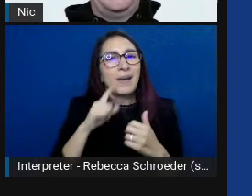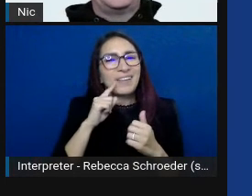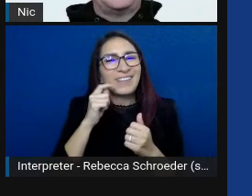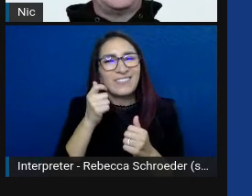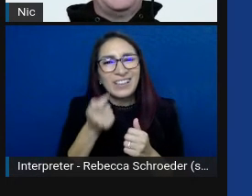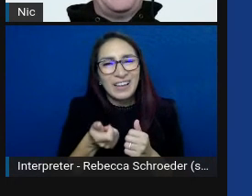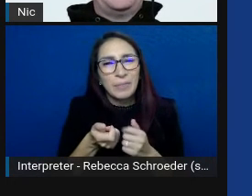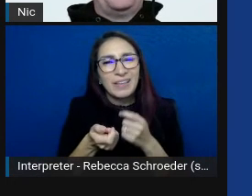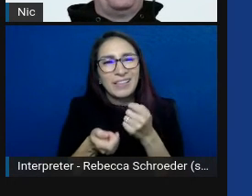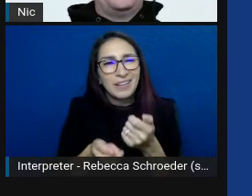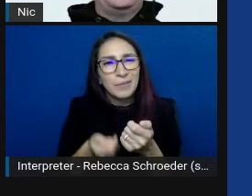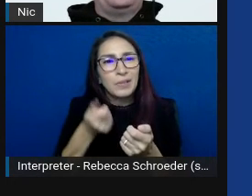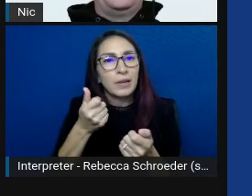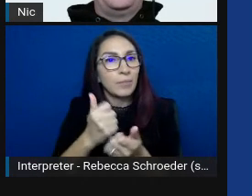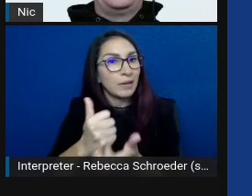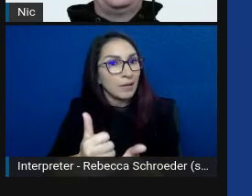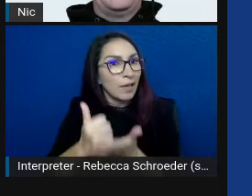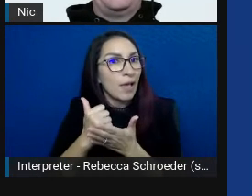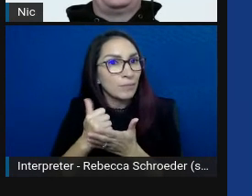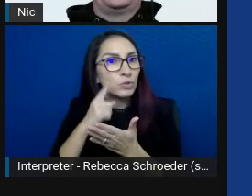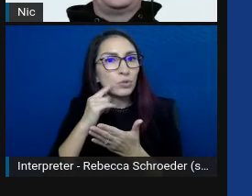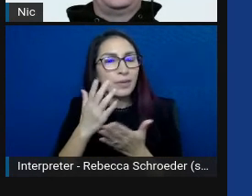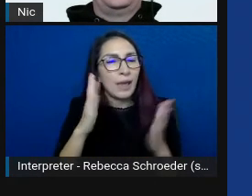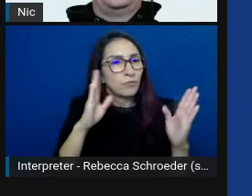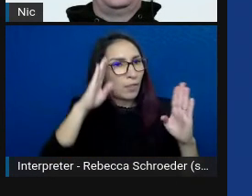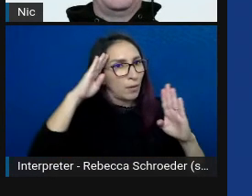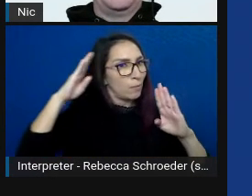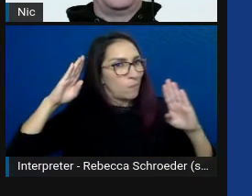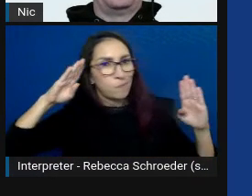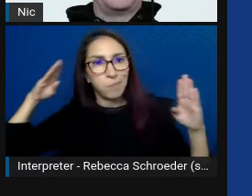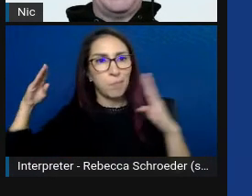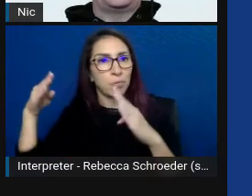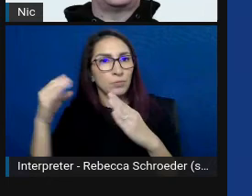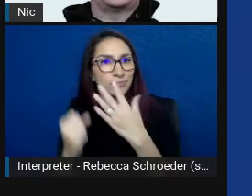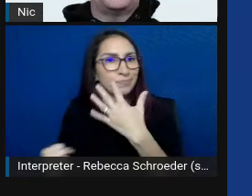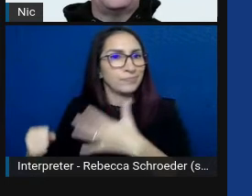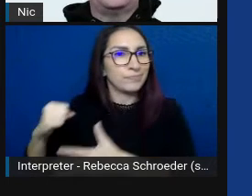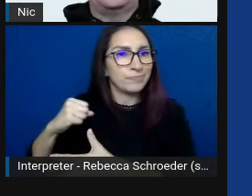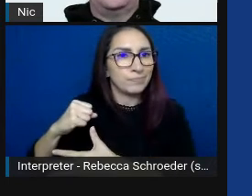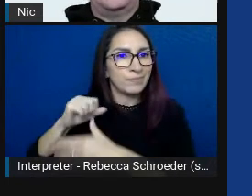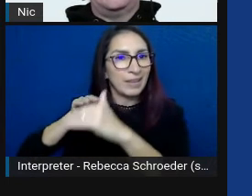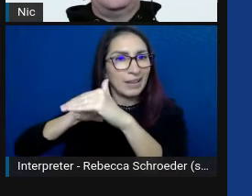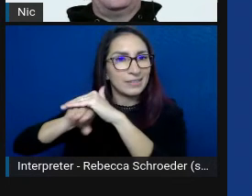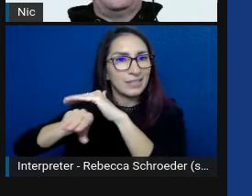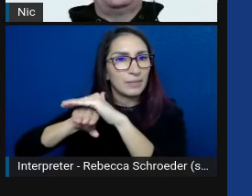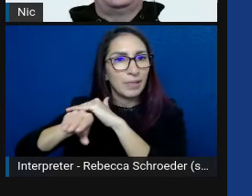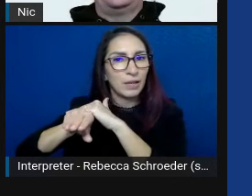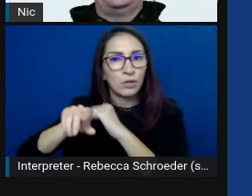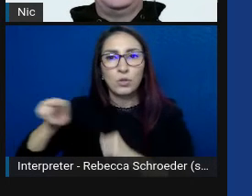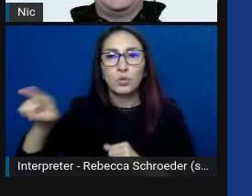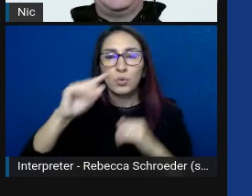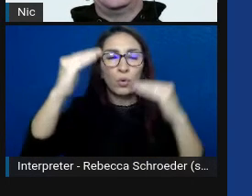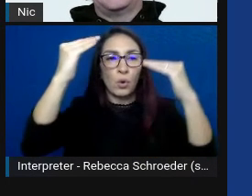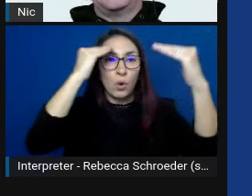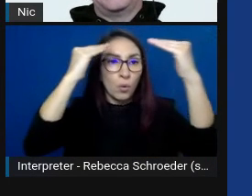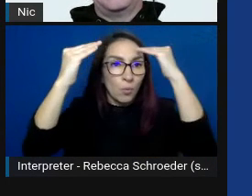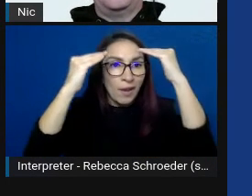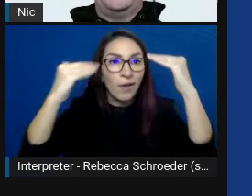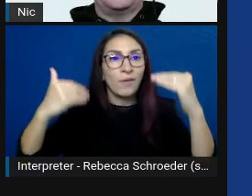As I say that, I'm well aware that we have decisions to make. I chose not to get involved with remediating Sensei LMS.